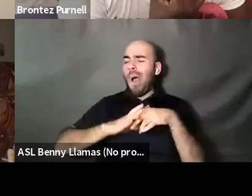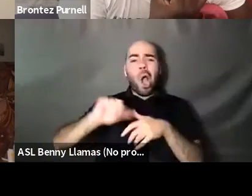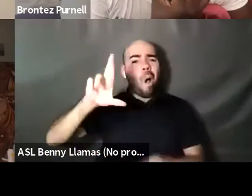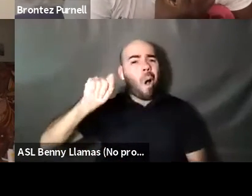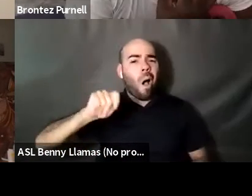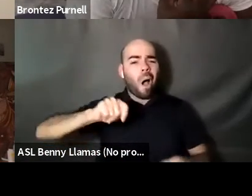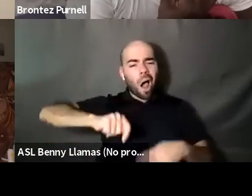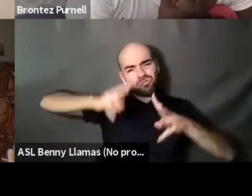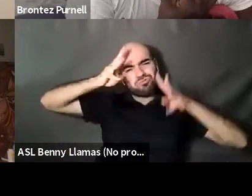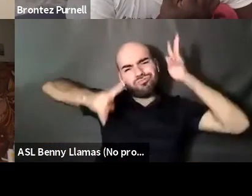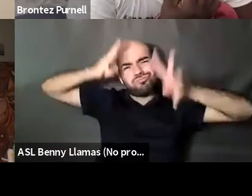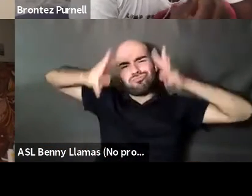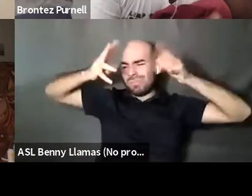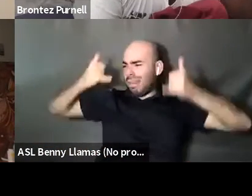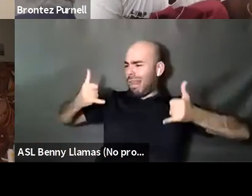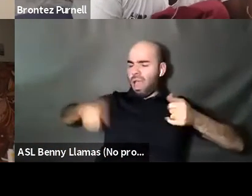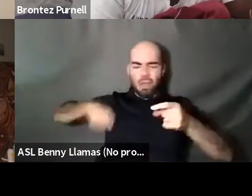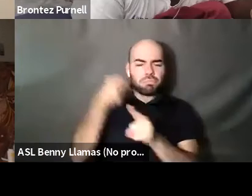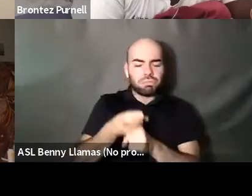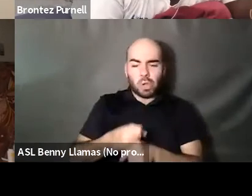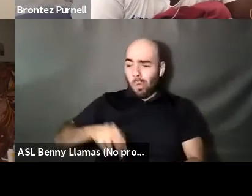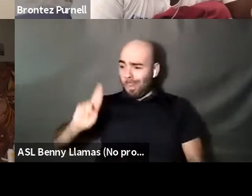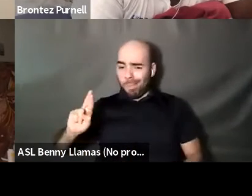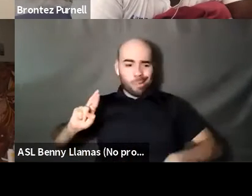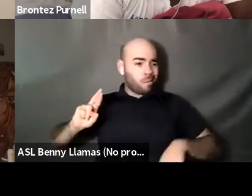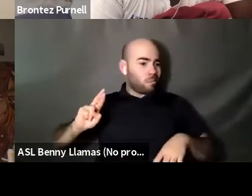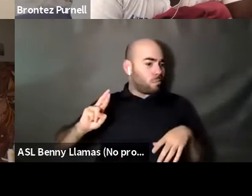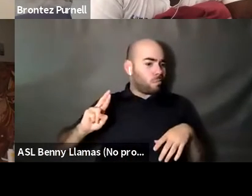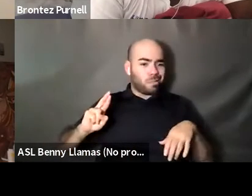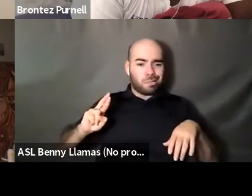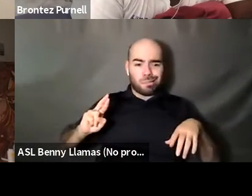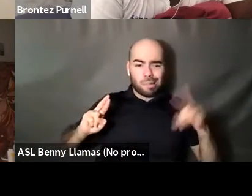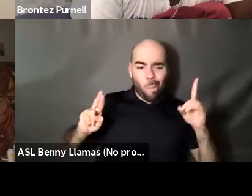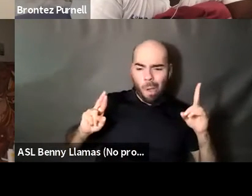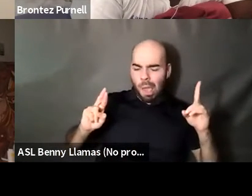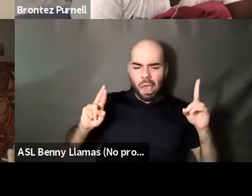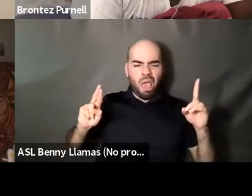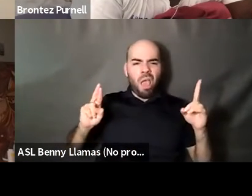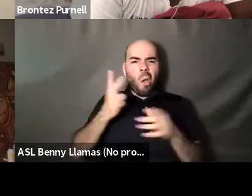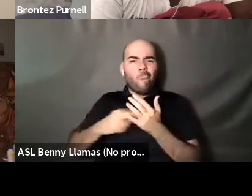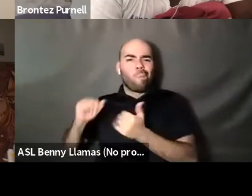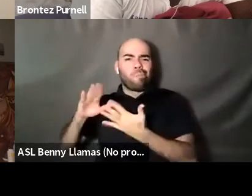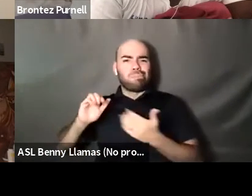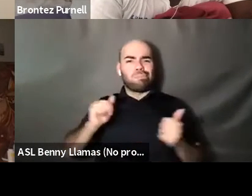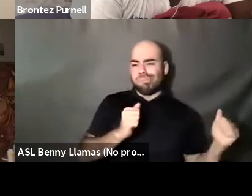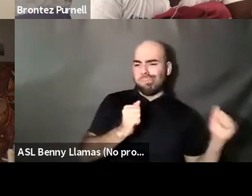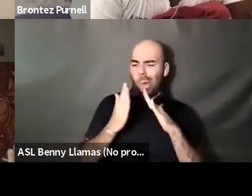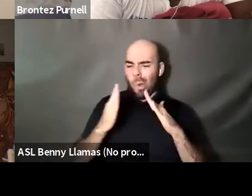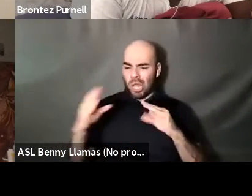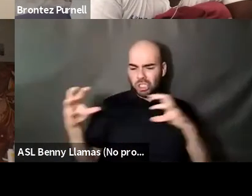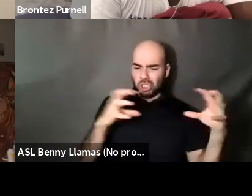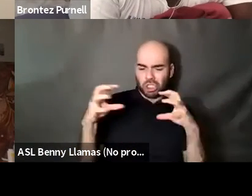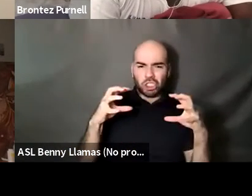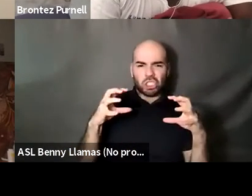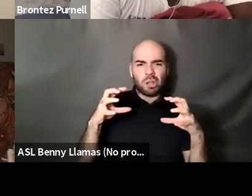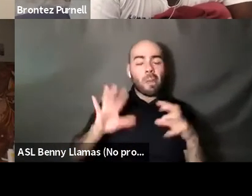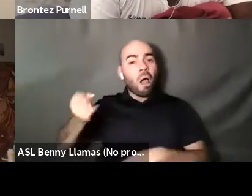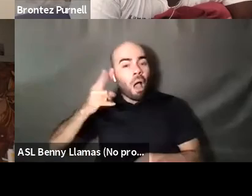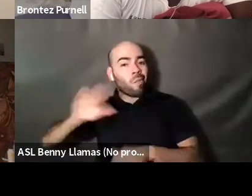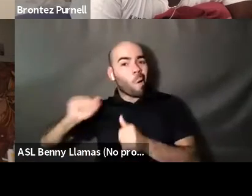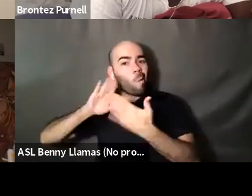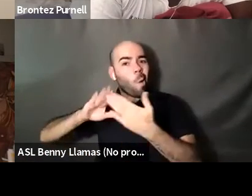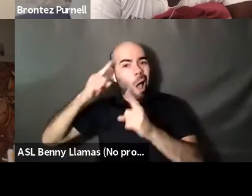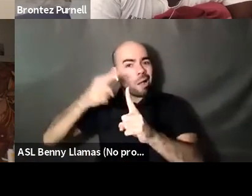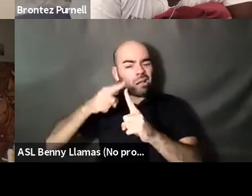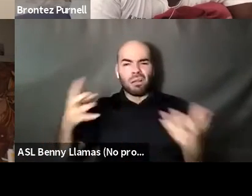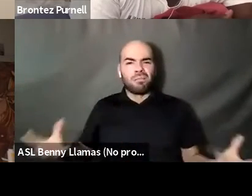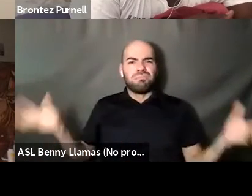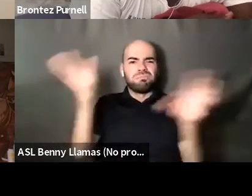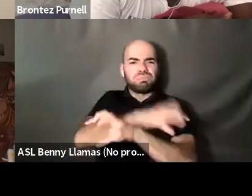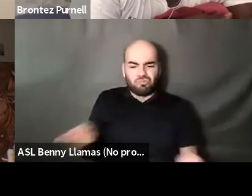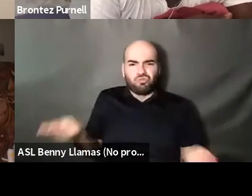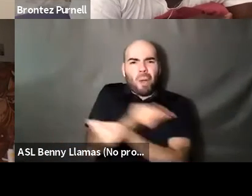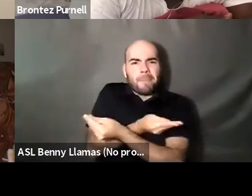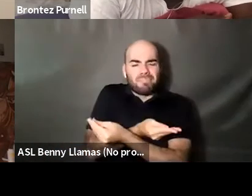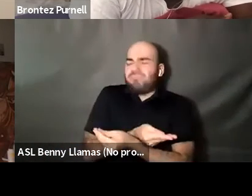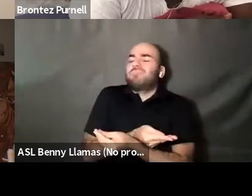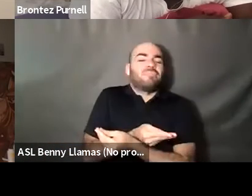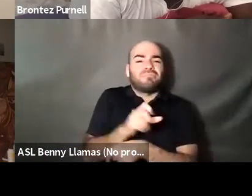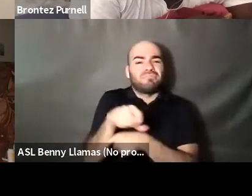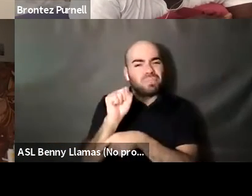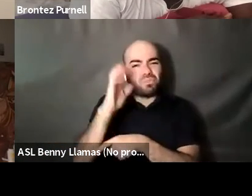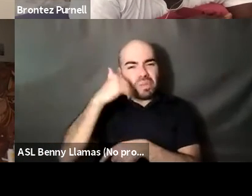Brontez Purnell: A lot of like intense I questions around political reality come up. Um, but just to keep this short. Whenever I encounter it I just remember that I was born canceled.